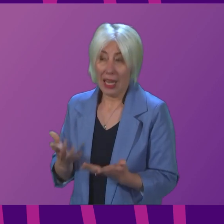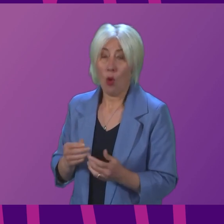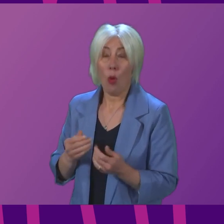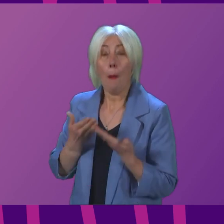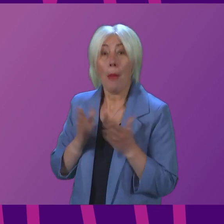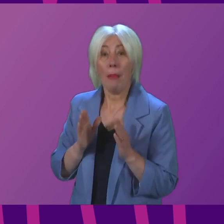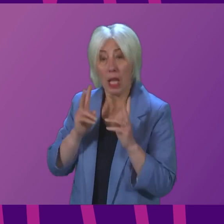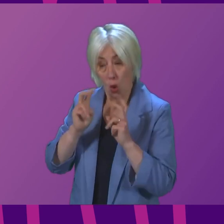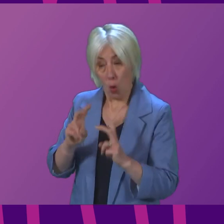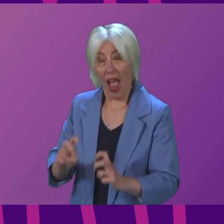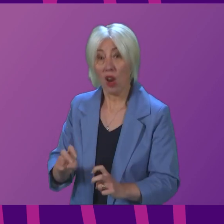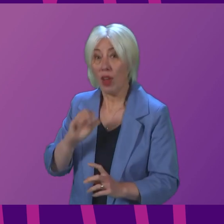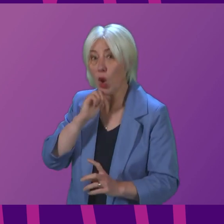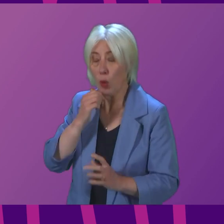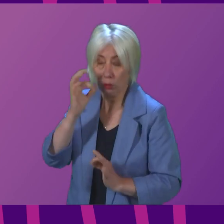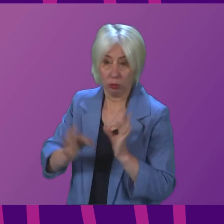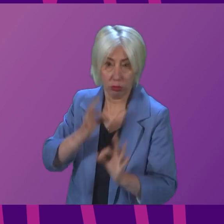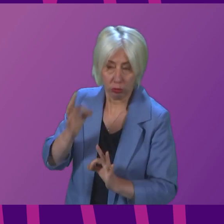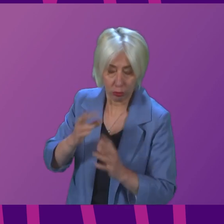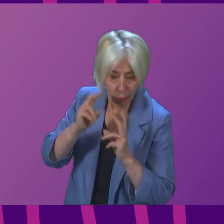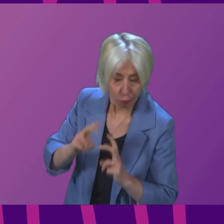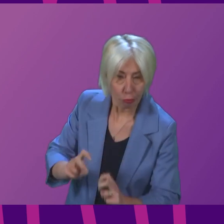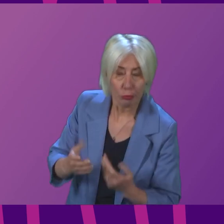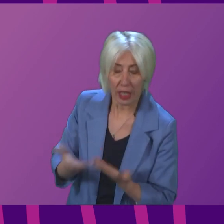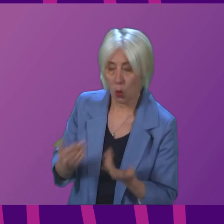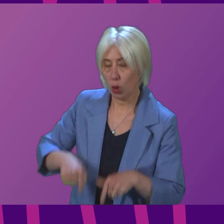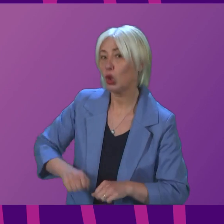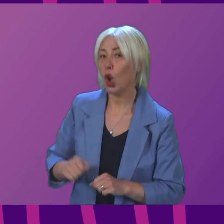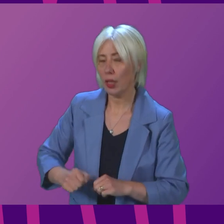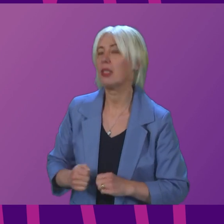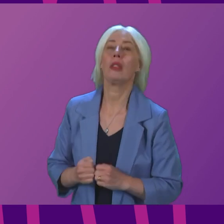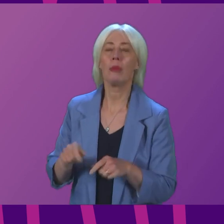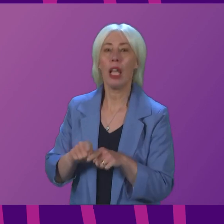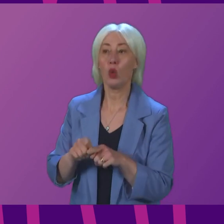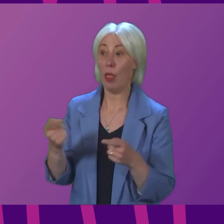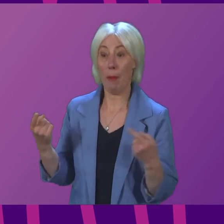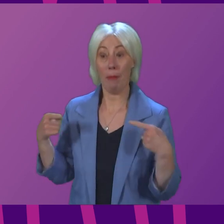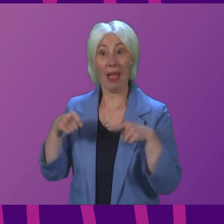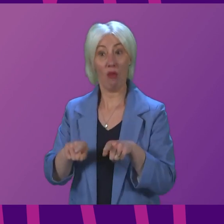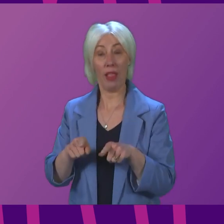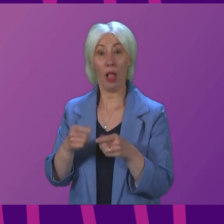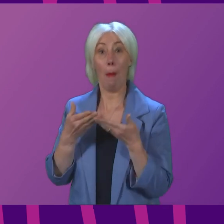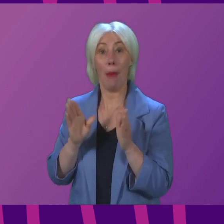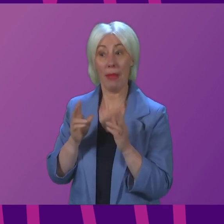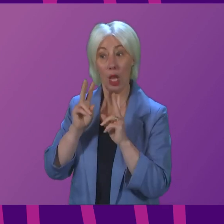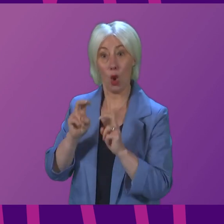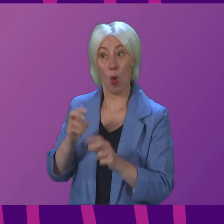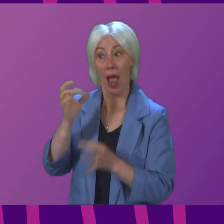that is under way in Scotland and, of course, the parallel public inquiry that will take place into those matters UK-wide.